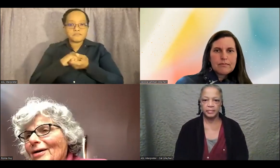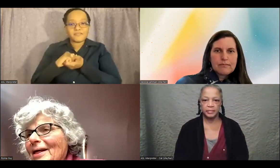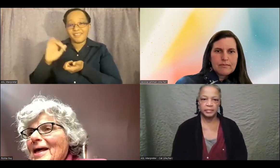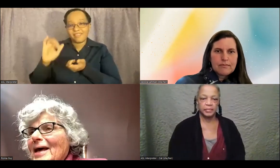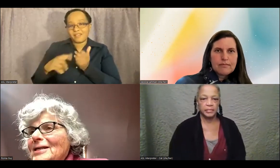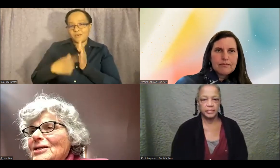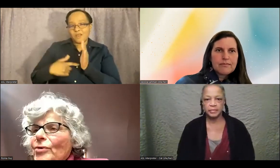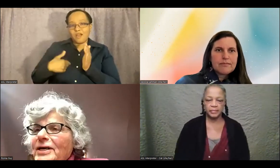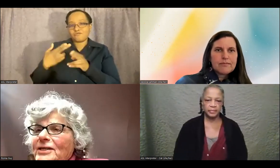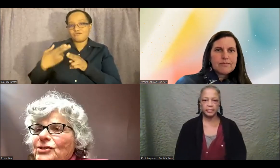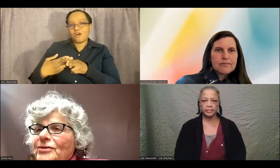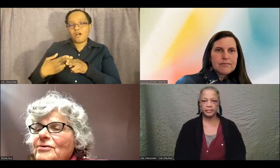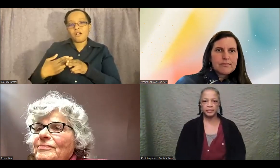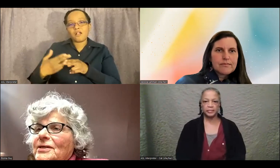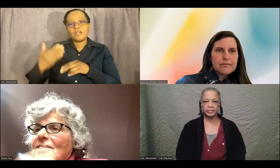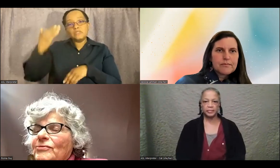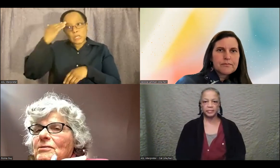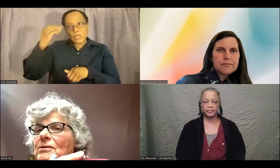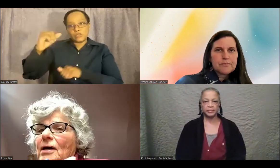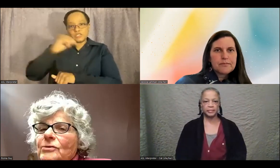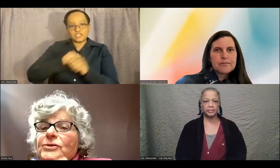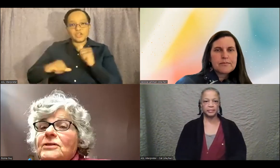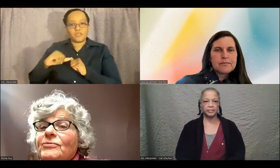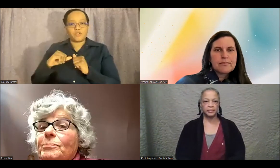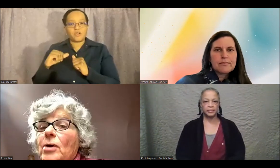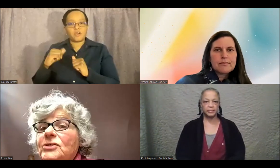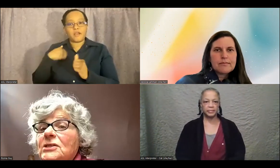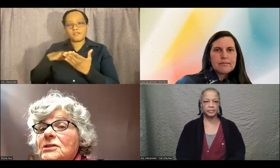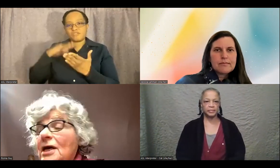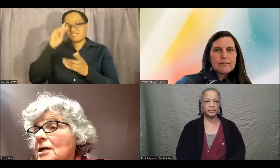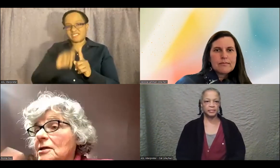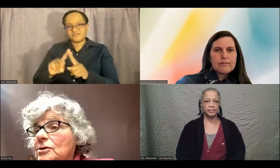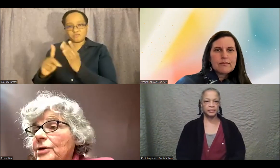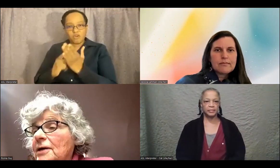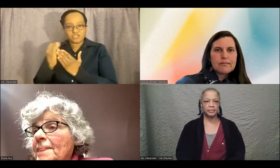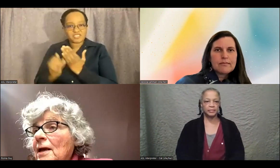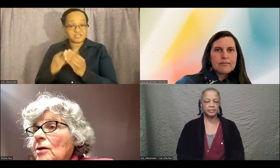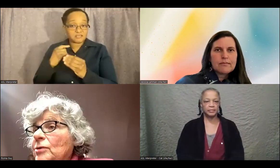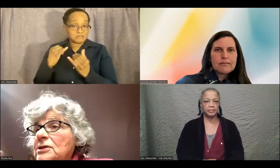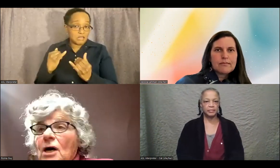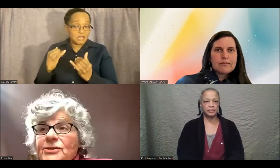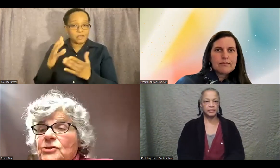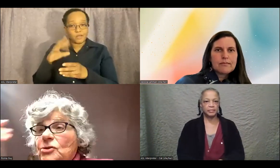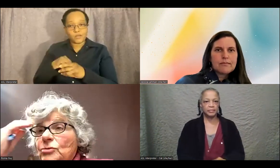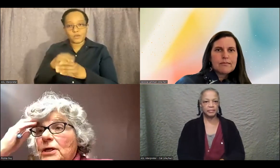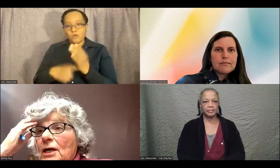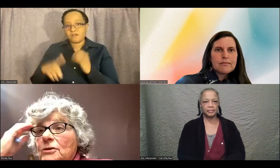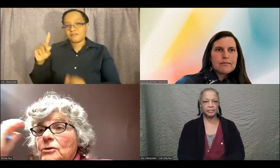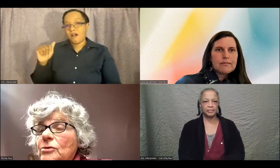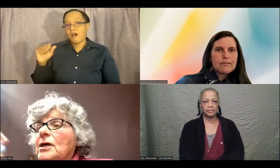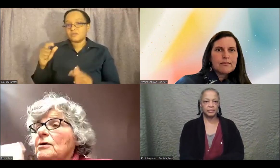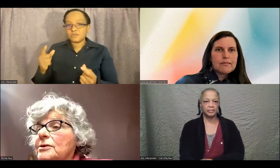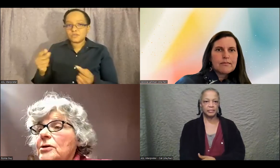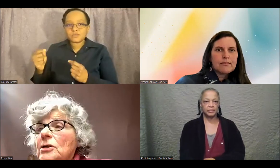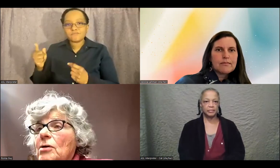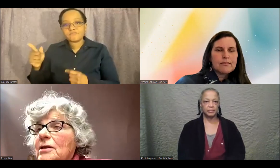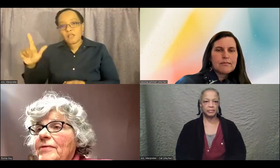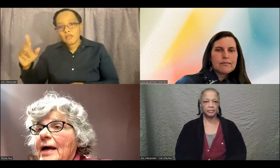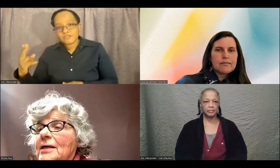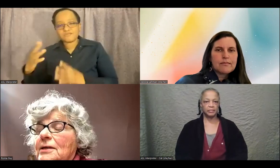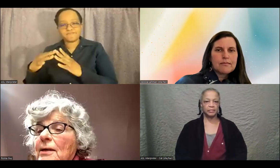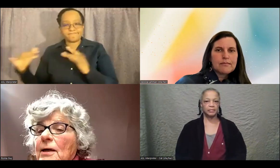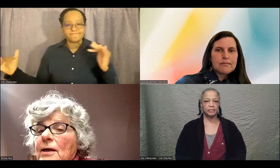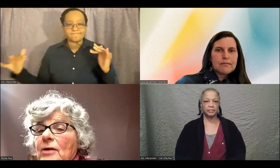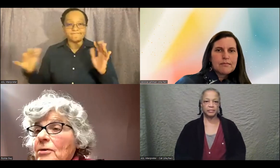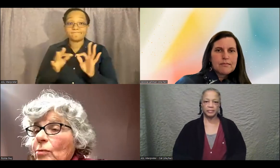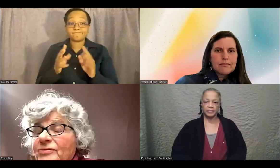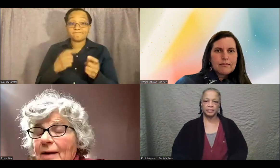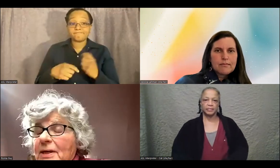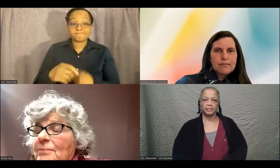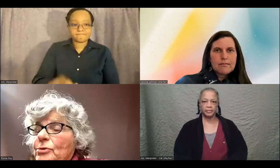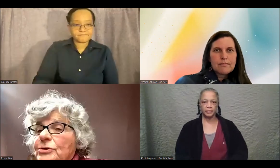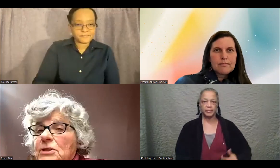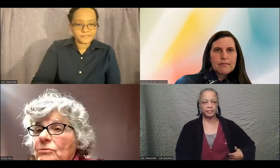I learned different projects today including what's going on at Laguna and all of that.